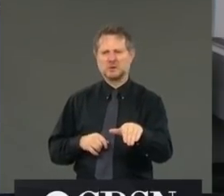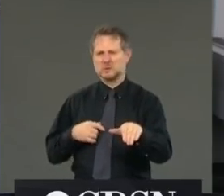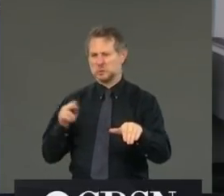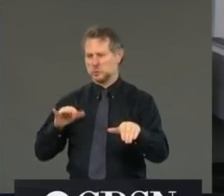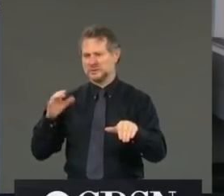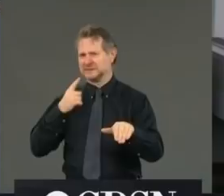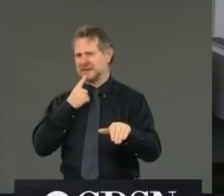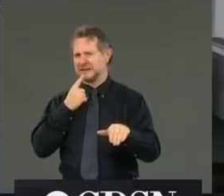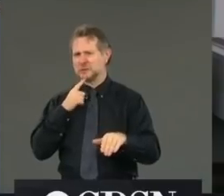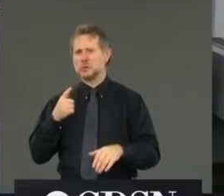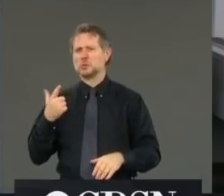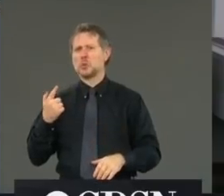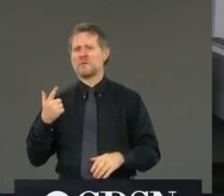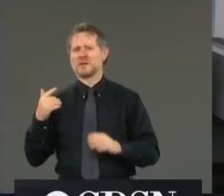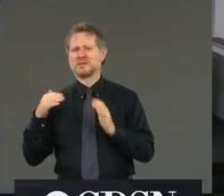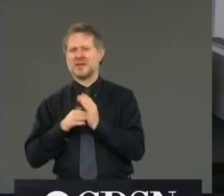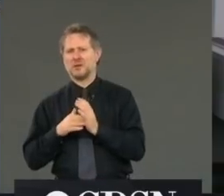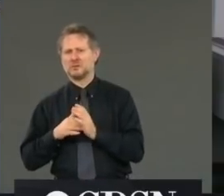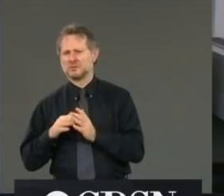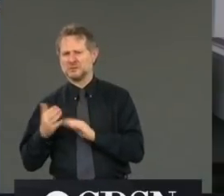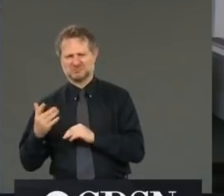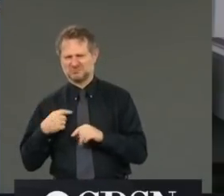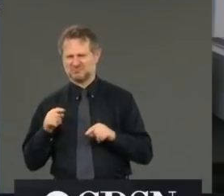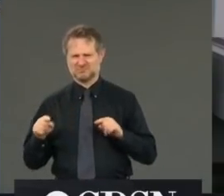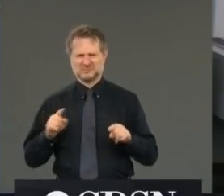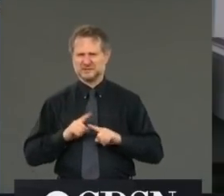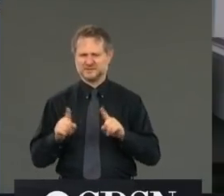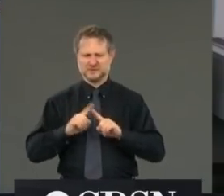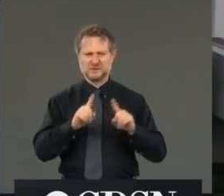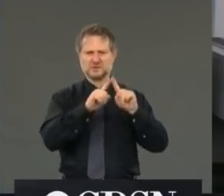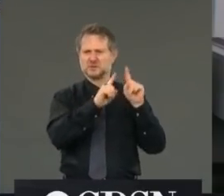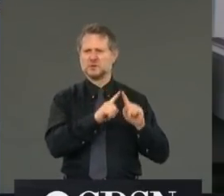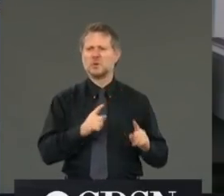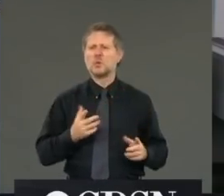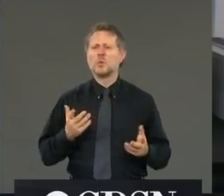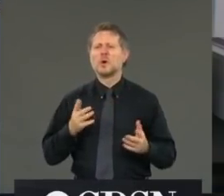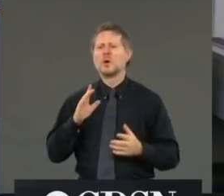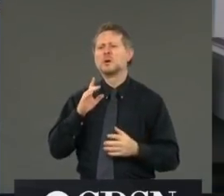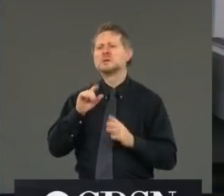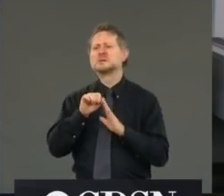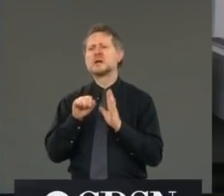Reporter: THE CDC IS COUNTING THAT THERE ARE 29,000 DEATHS IN NEW YORK STATE.